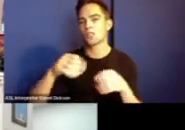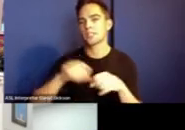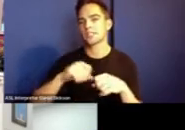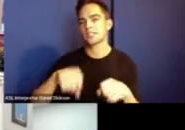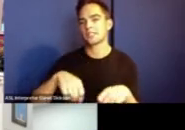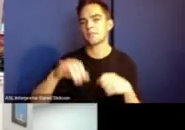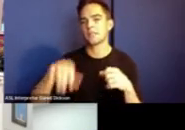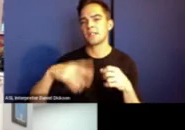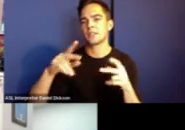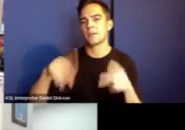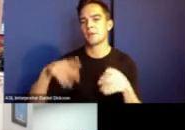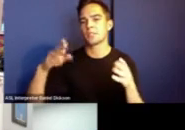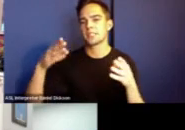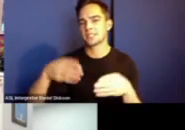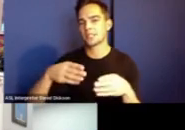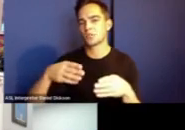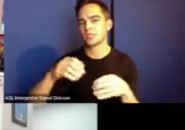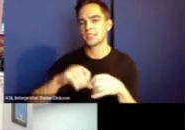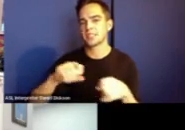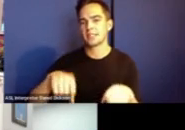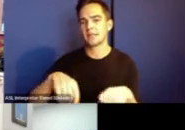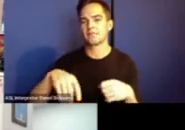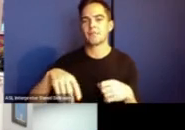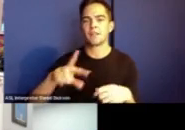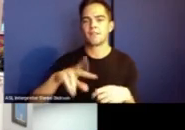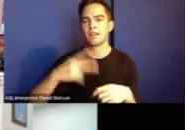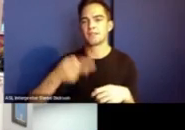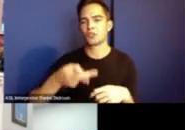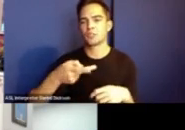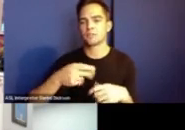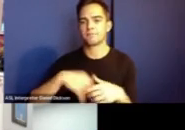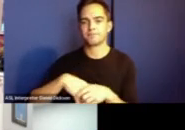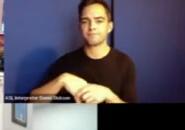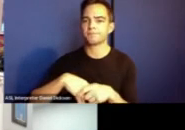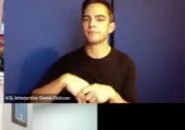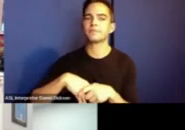person centered system and vice versa. So we use different words